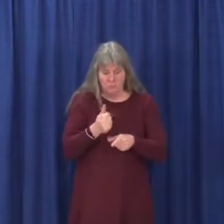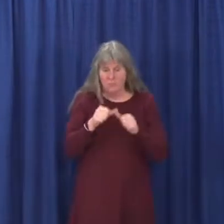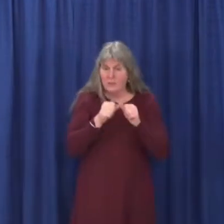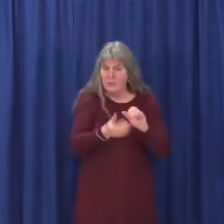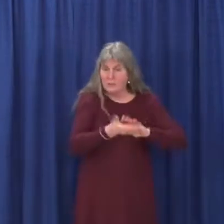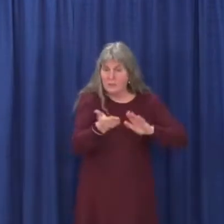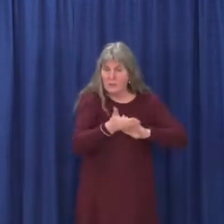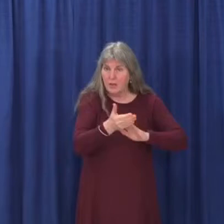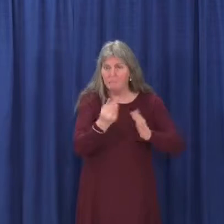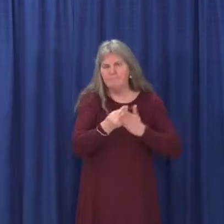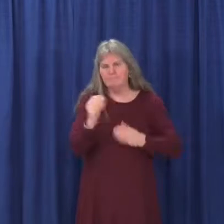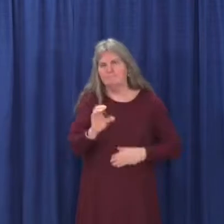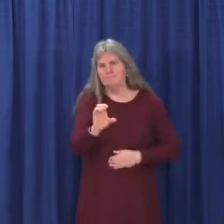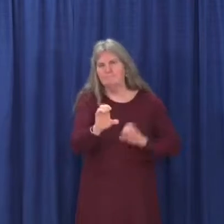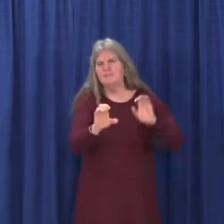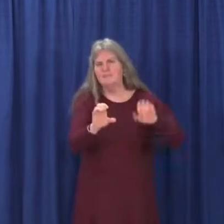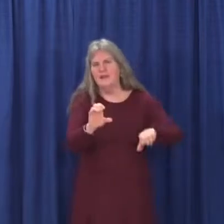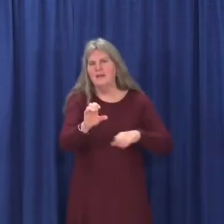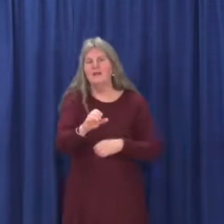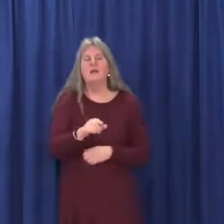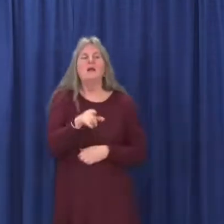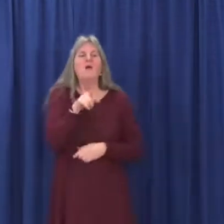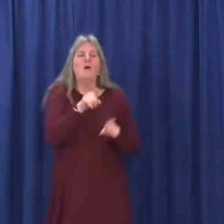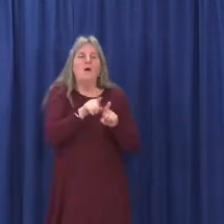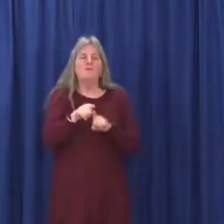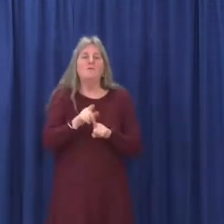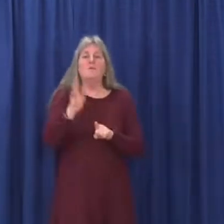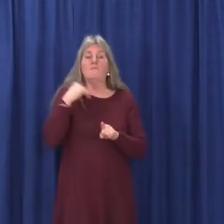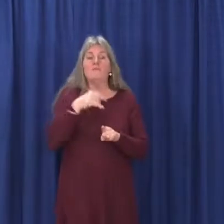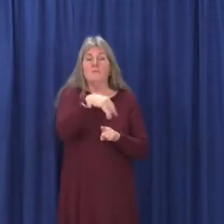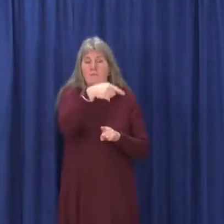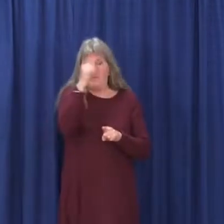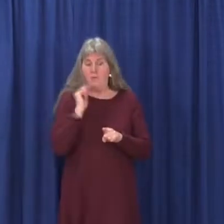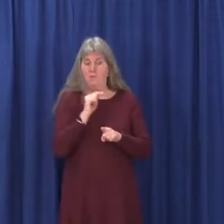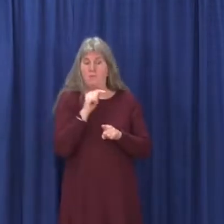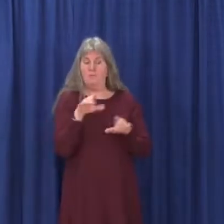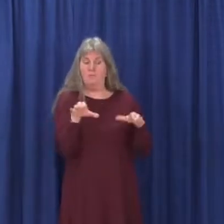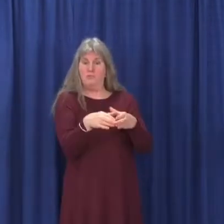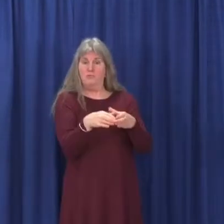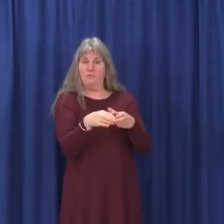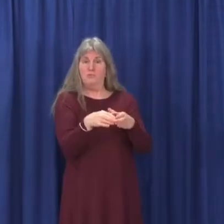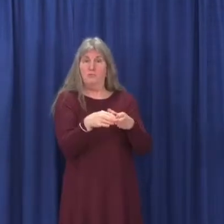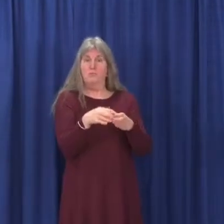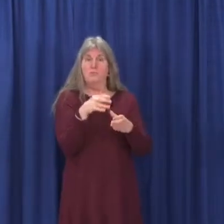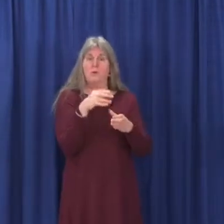to the Yukon Emergency Relief Program will have their file reassessed and be moved over